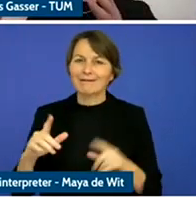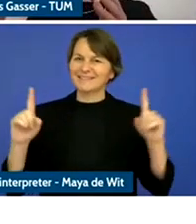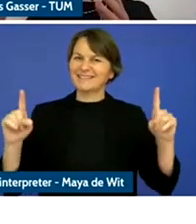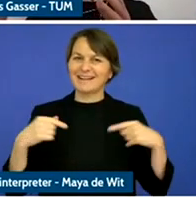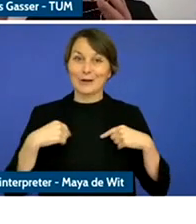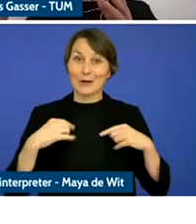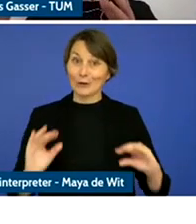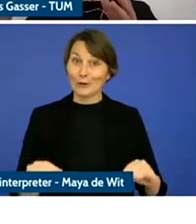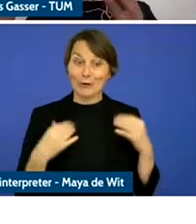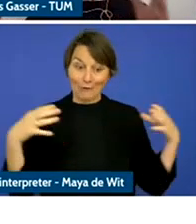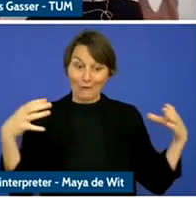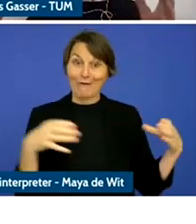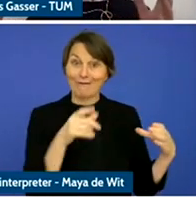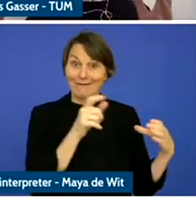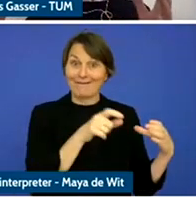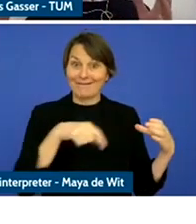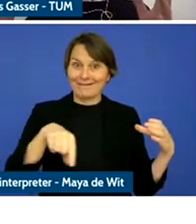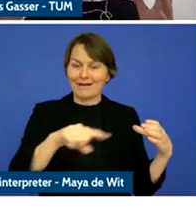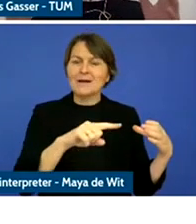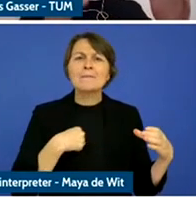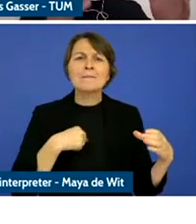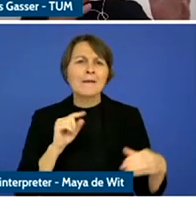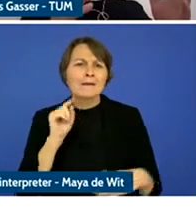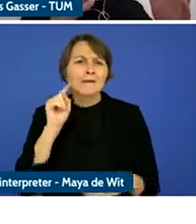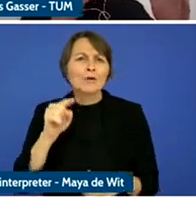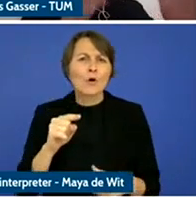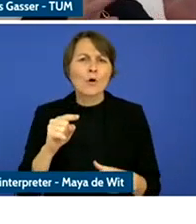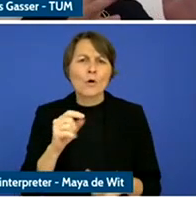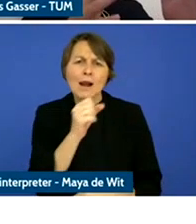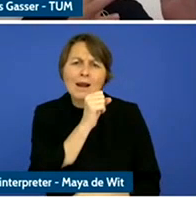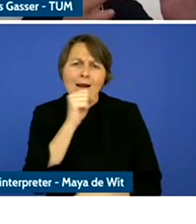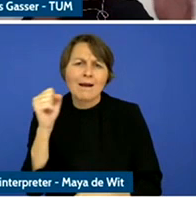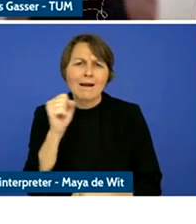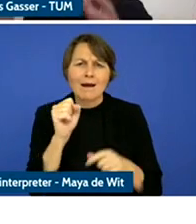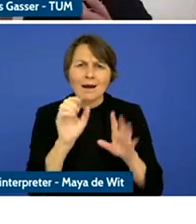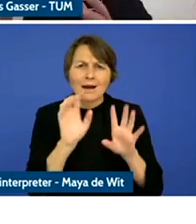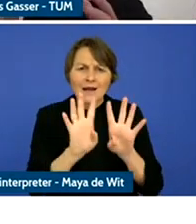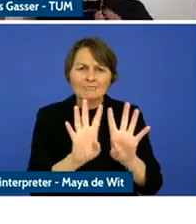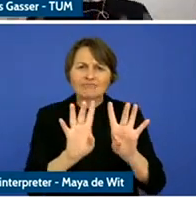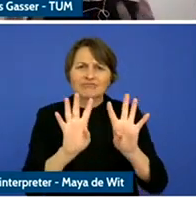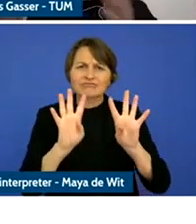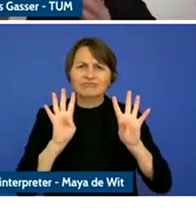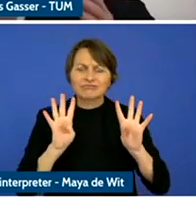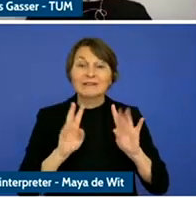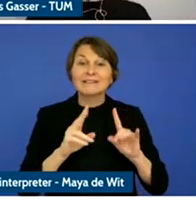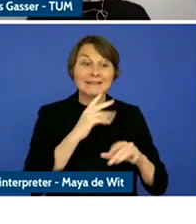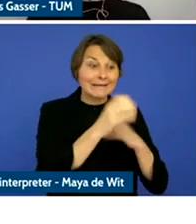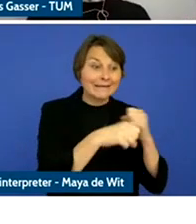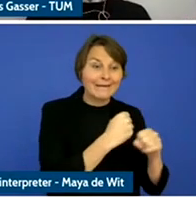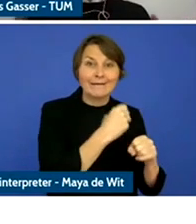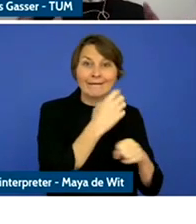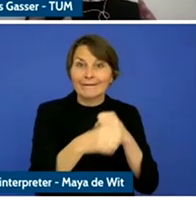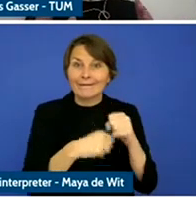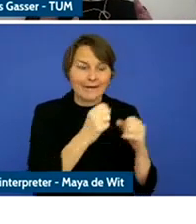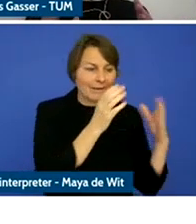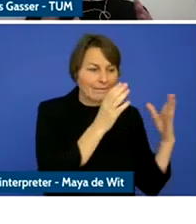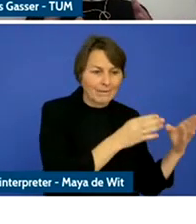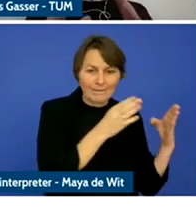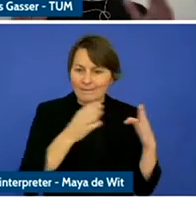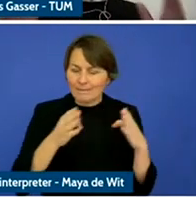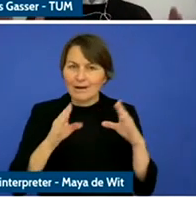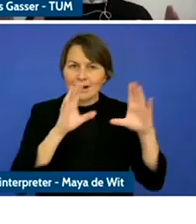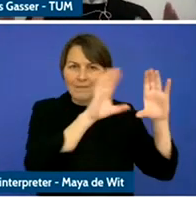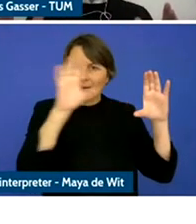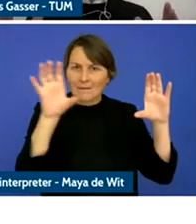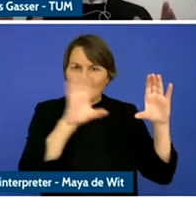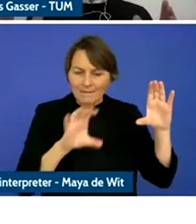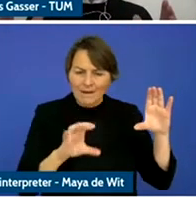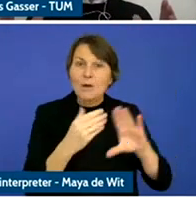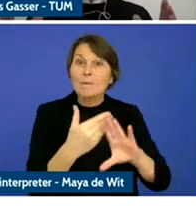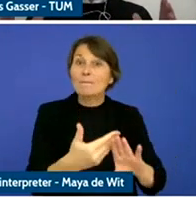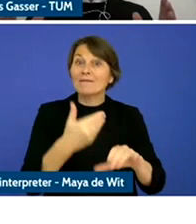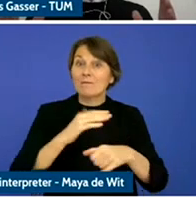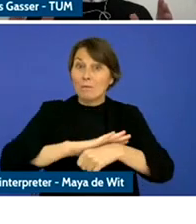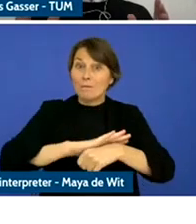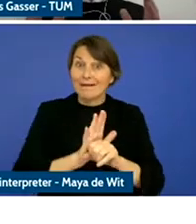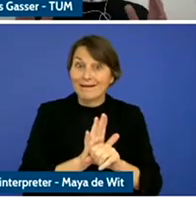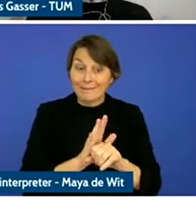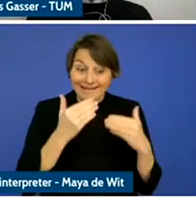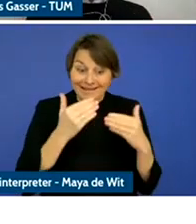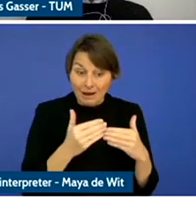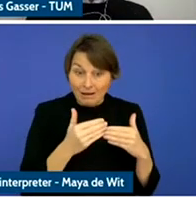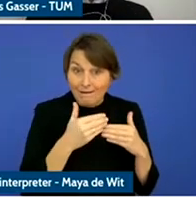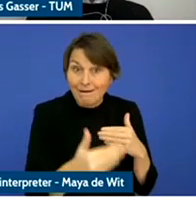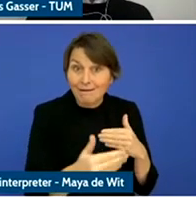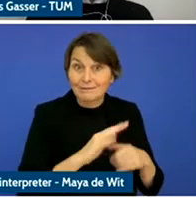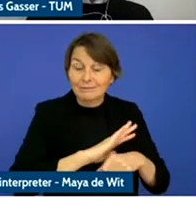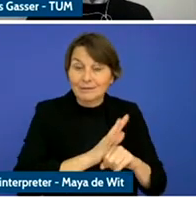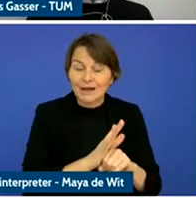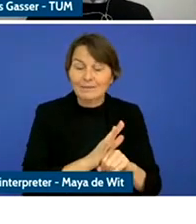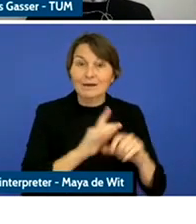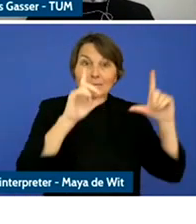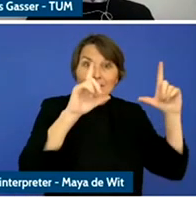at a concert and see, from 07 and now, how the picture has changed and of course